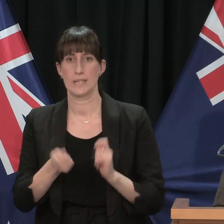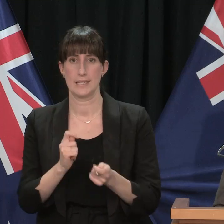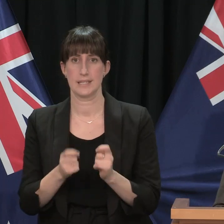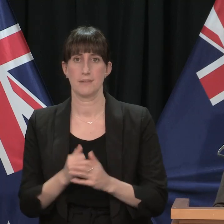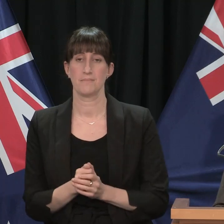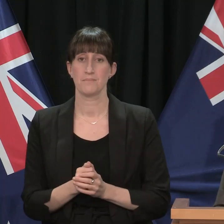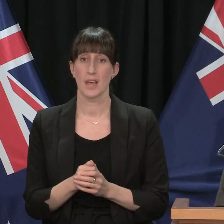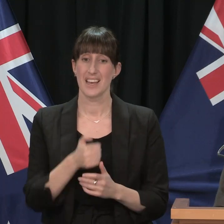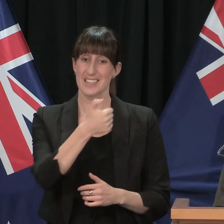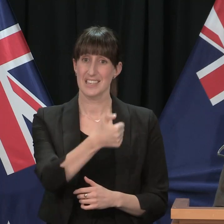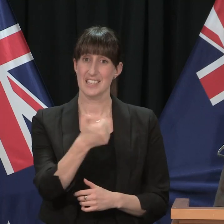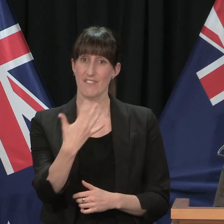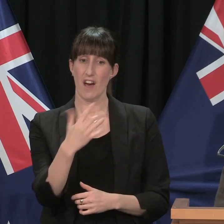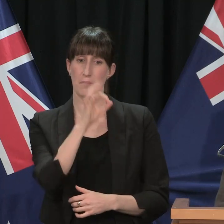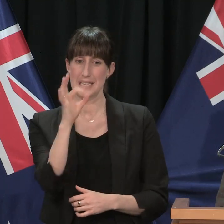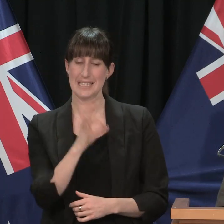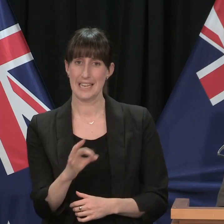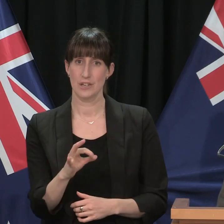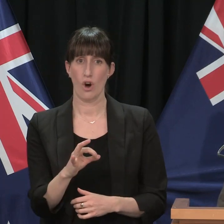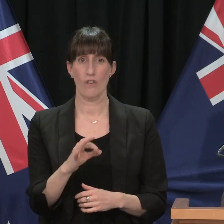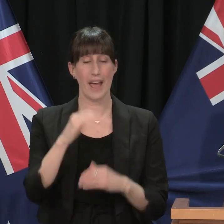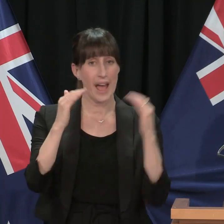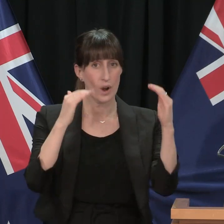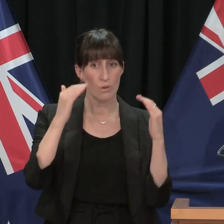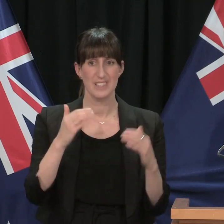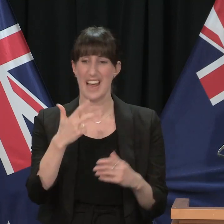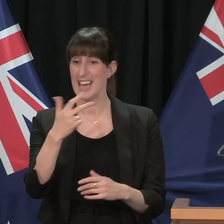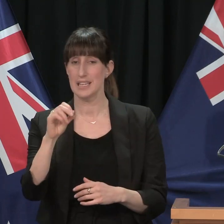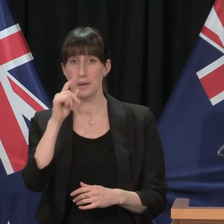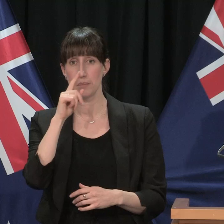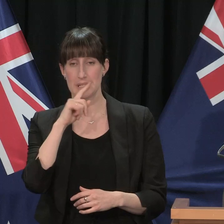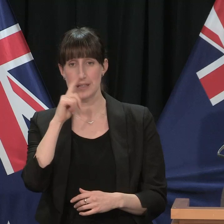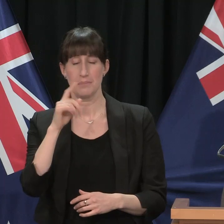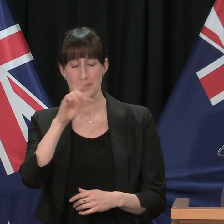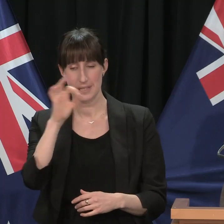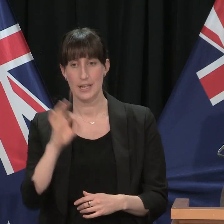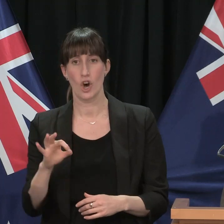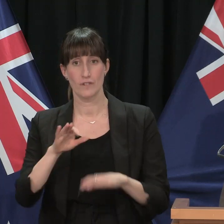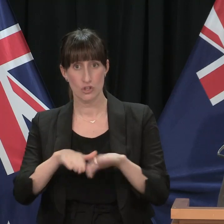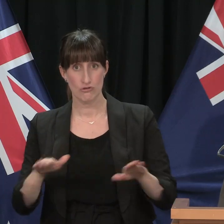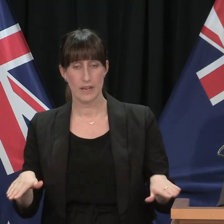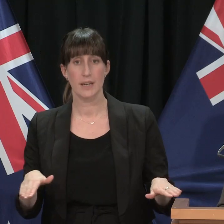one. The survey did show that the majority of spin dents --